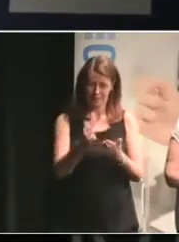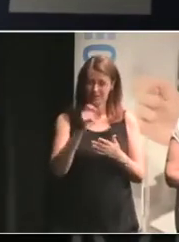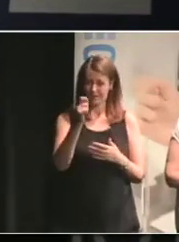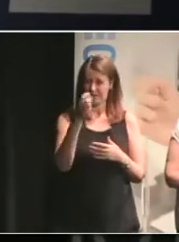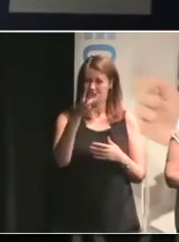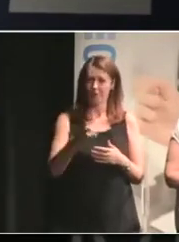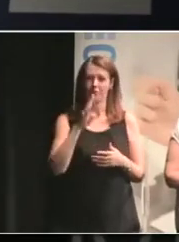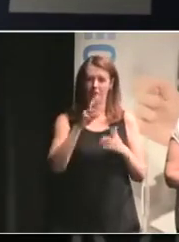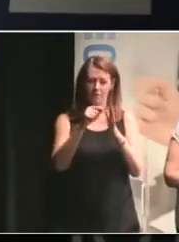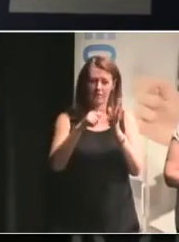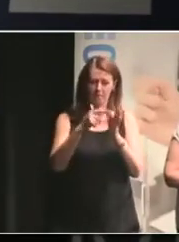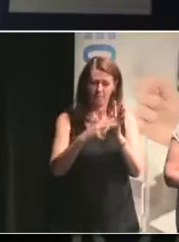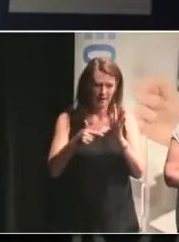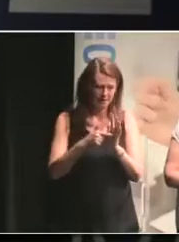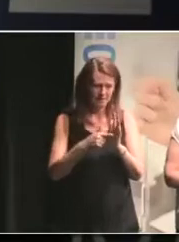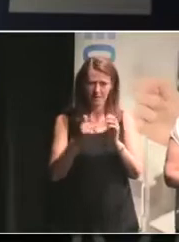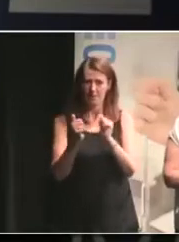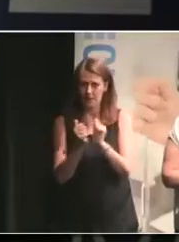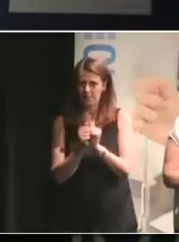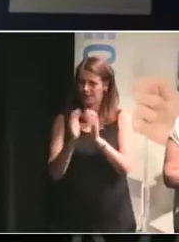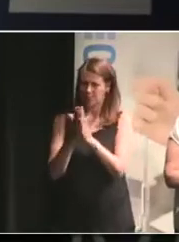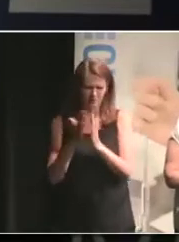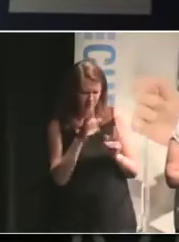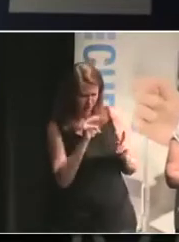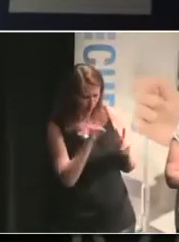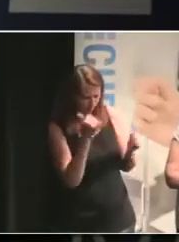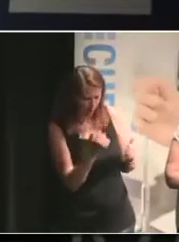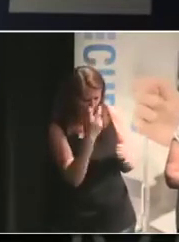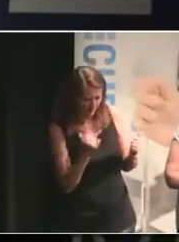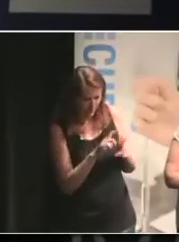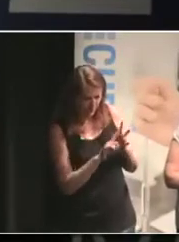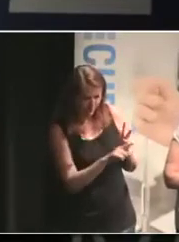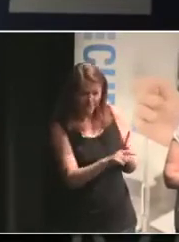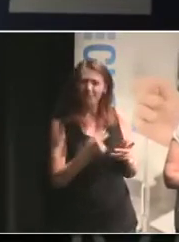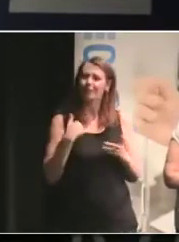papers and books. You don't look old enough! So it's my great pleasure and please join with me